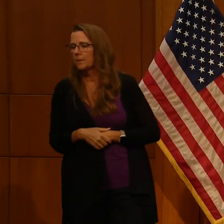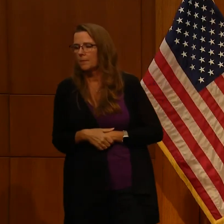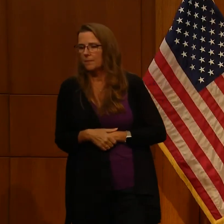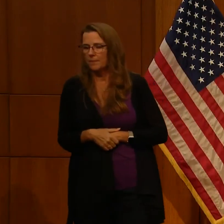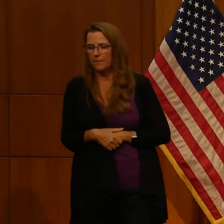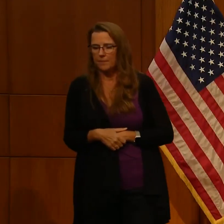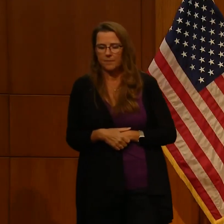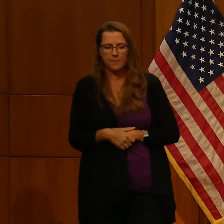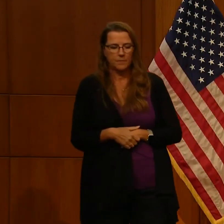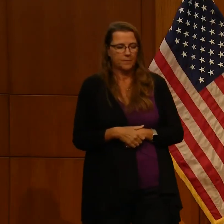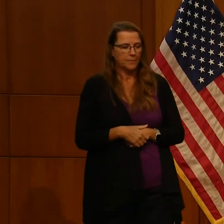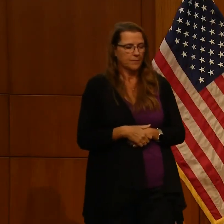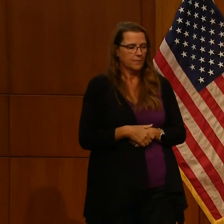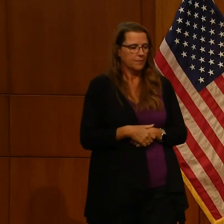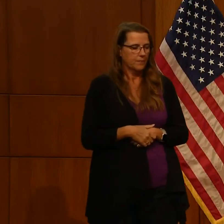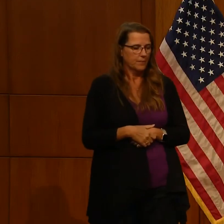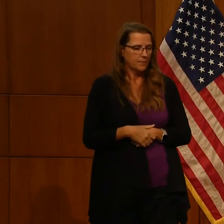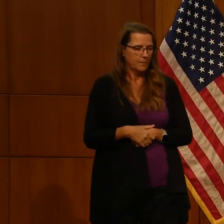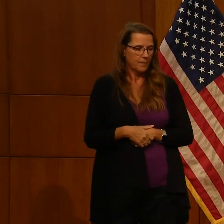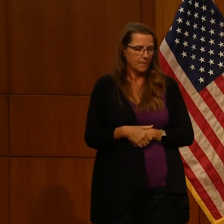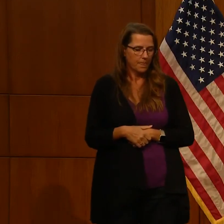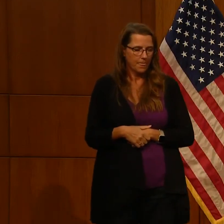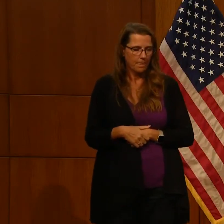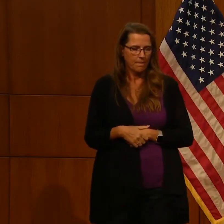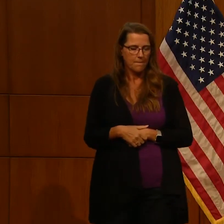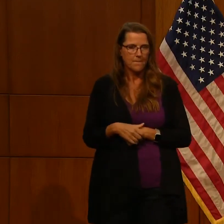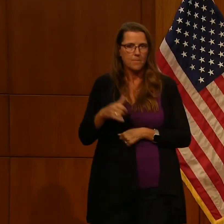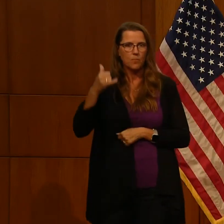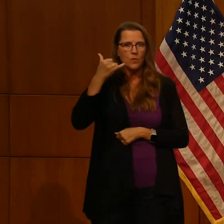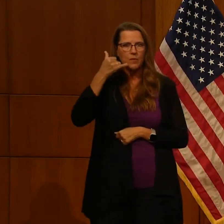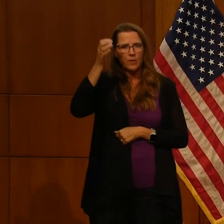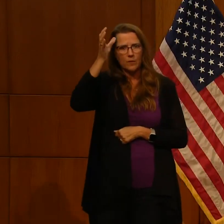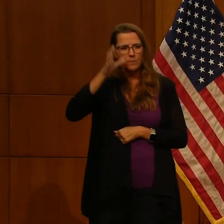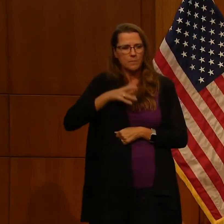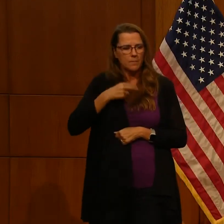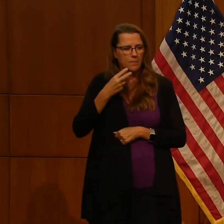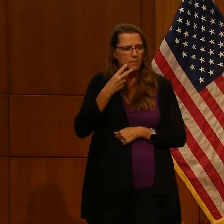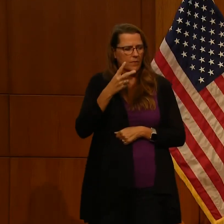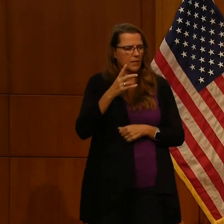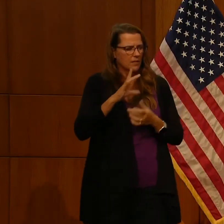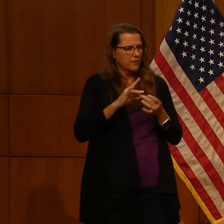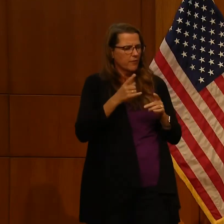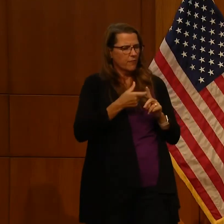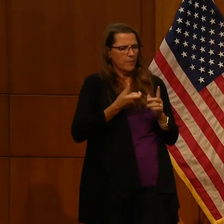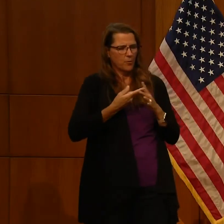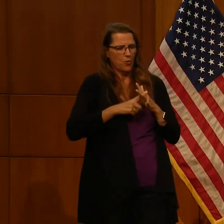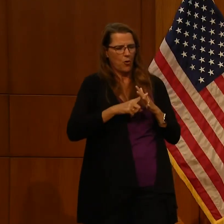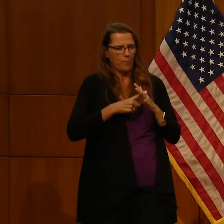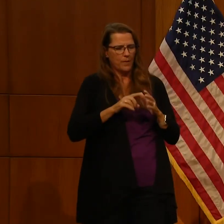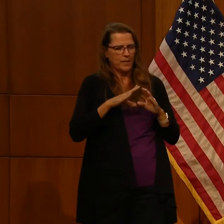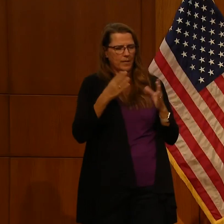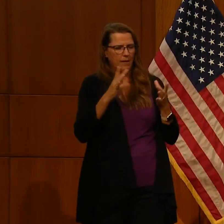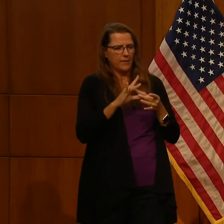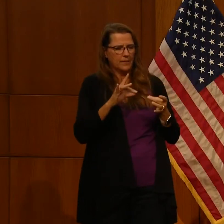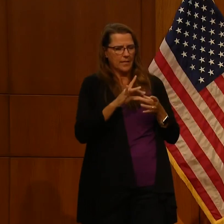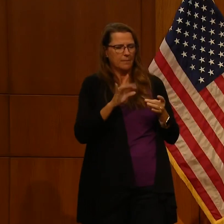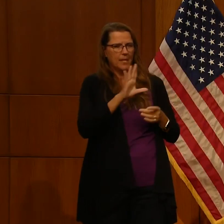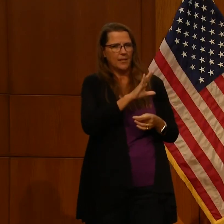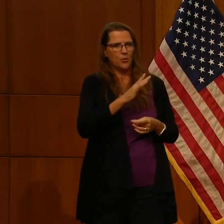THE PETERSBURG PROGRESS INDEX. GOVERNOR I TAKE THIS QUESTION